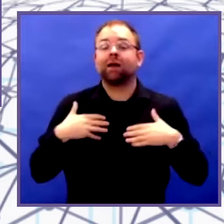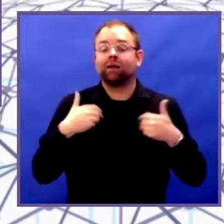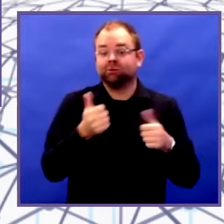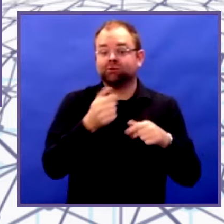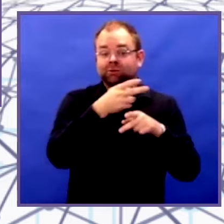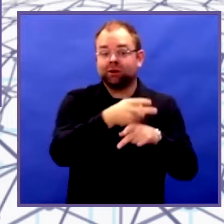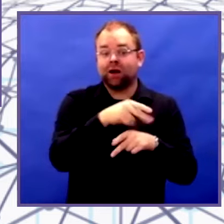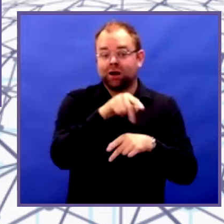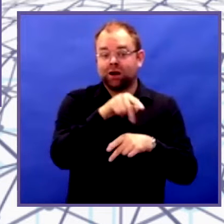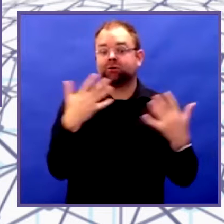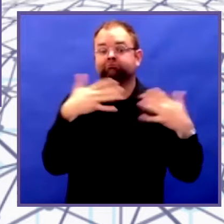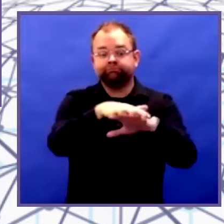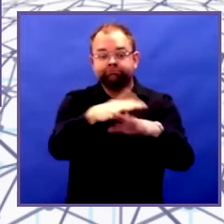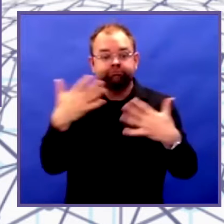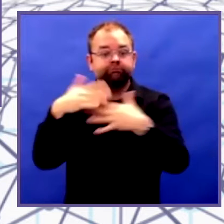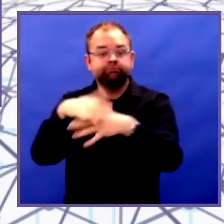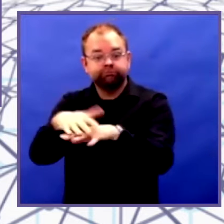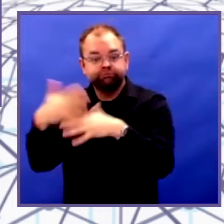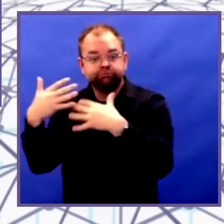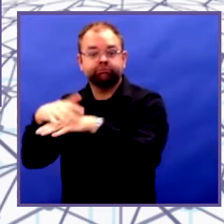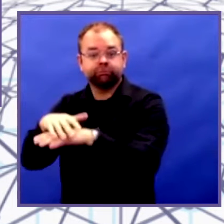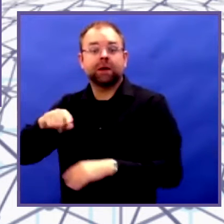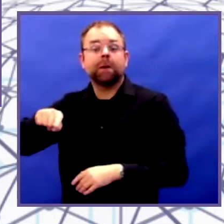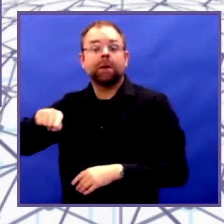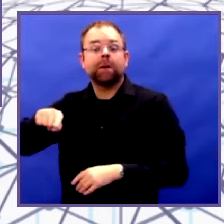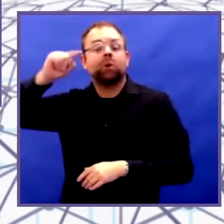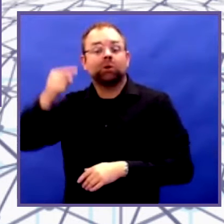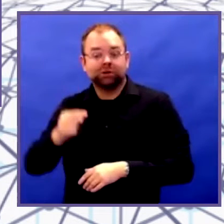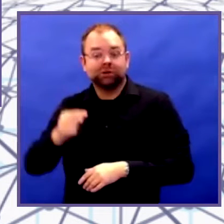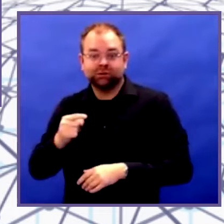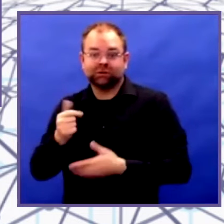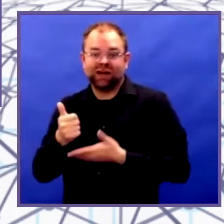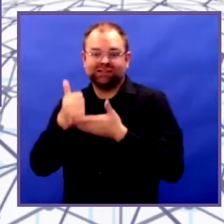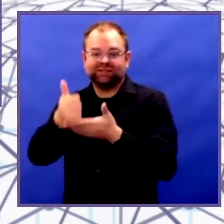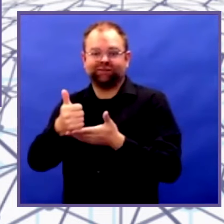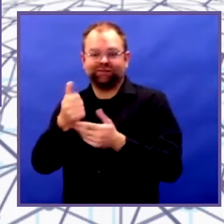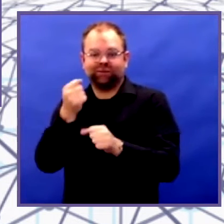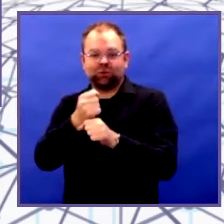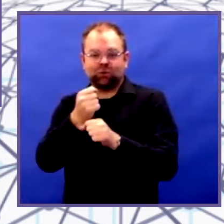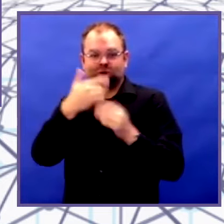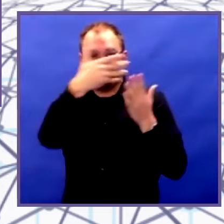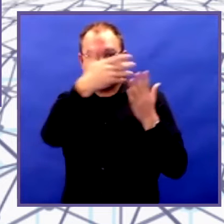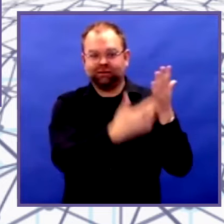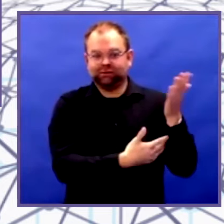took a call giving the green light to initiate procurement for assistive technology in response